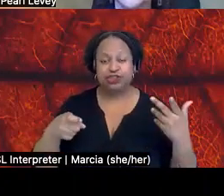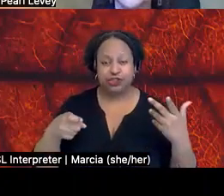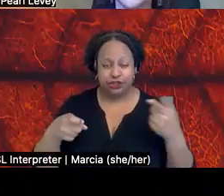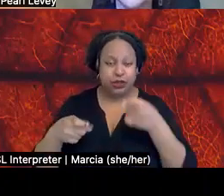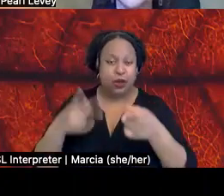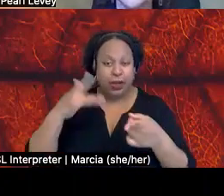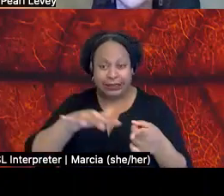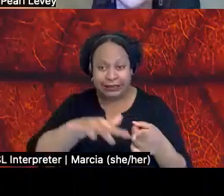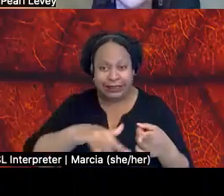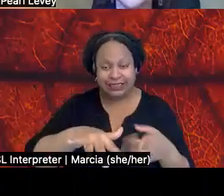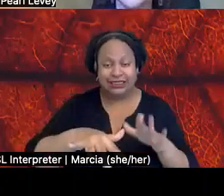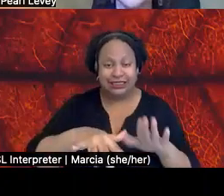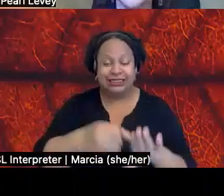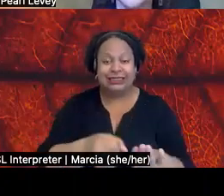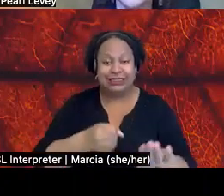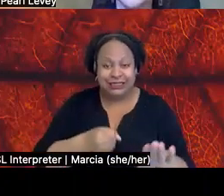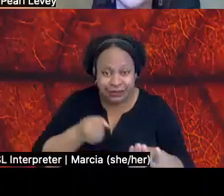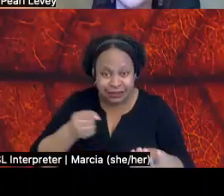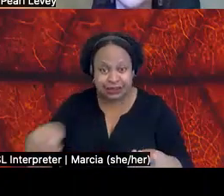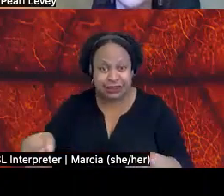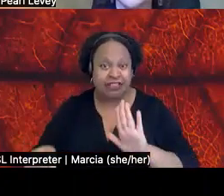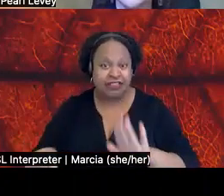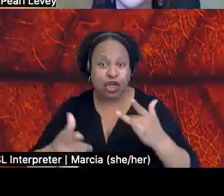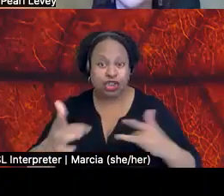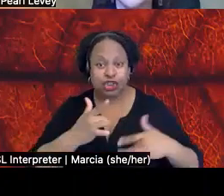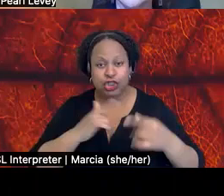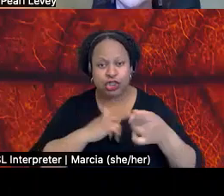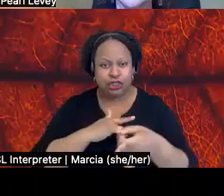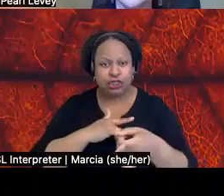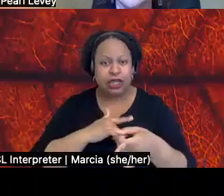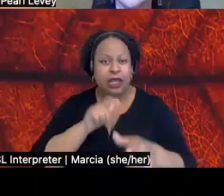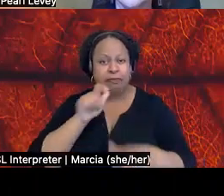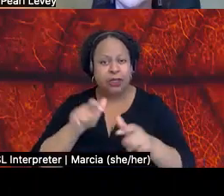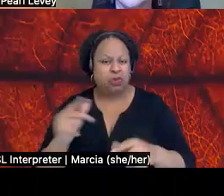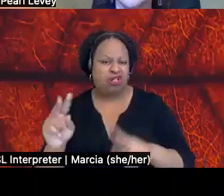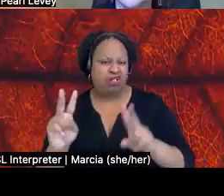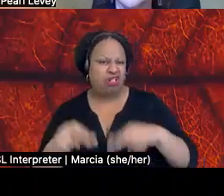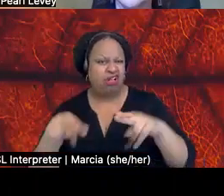going to go from had concerns that they would be viewed as a negative site going forward.